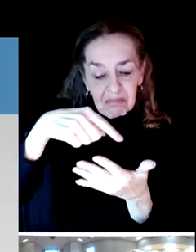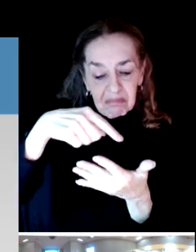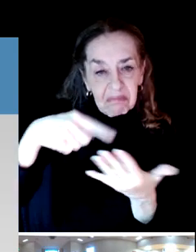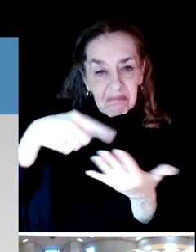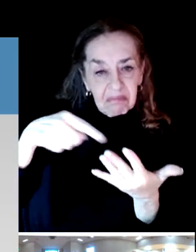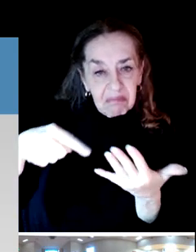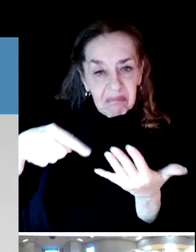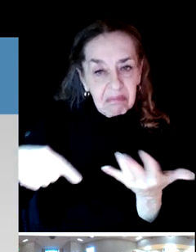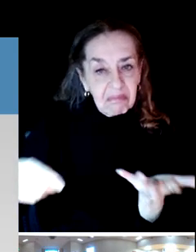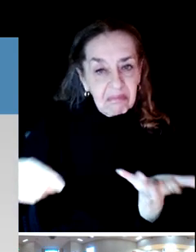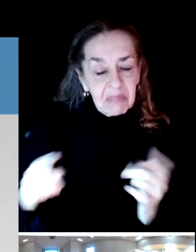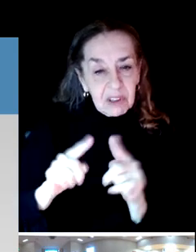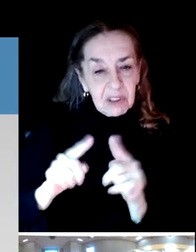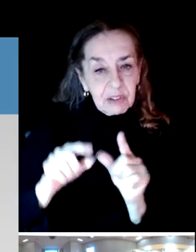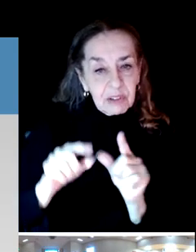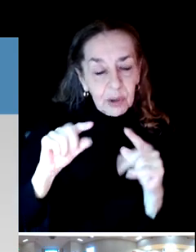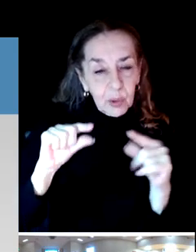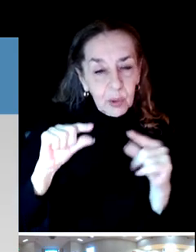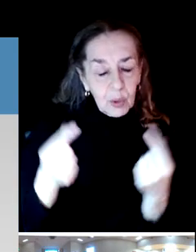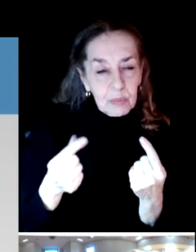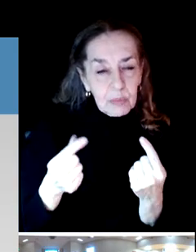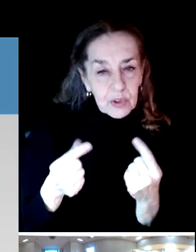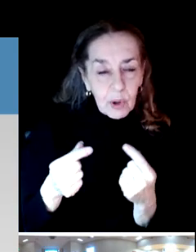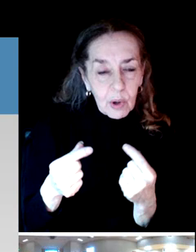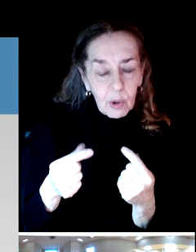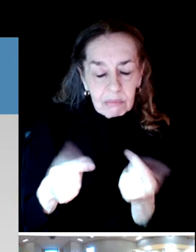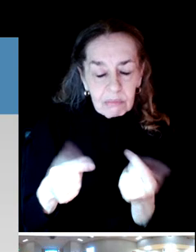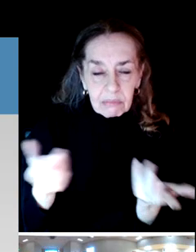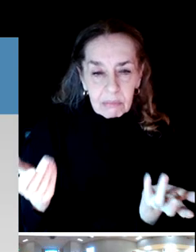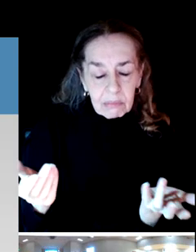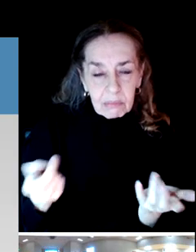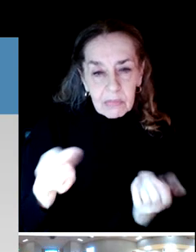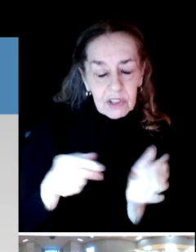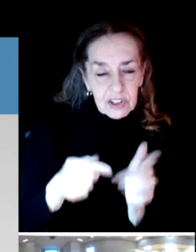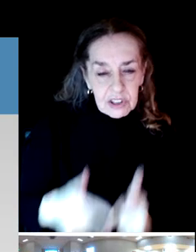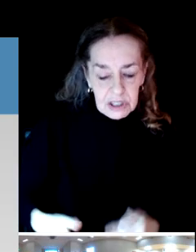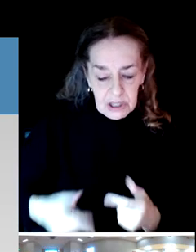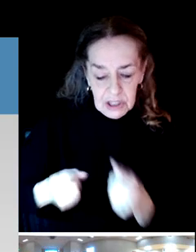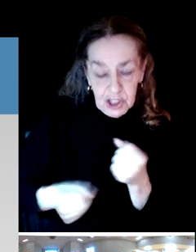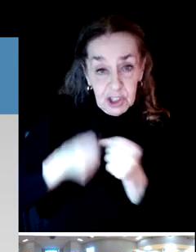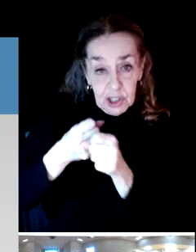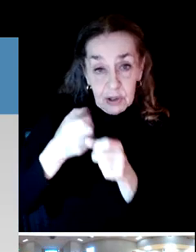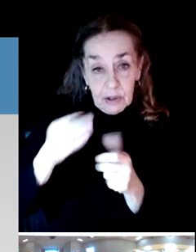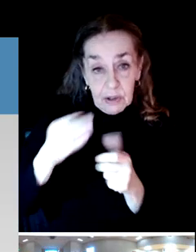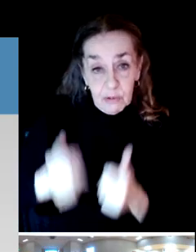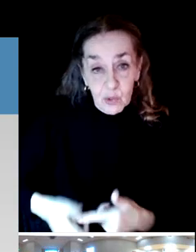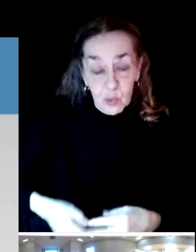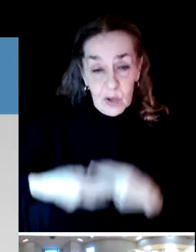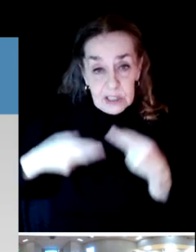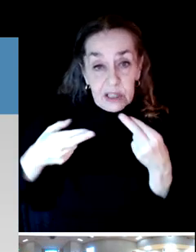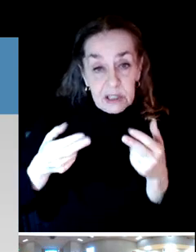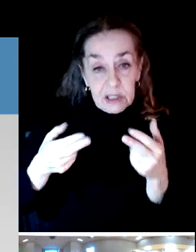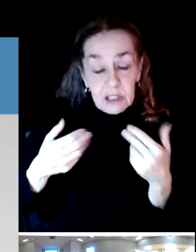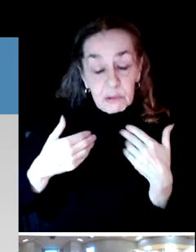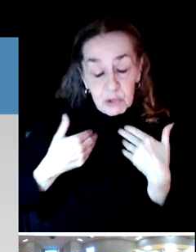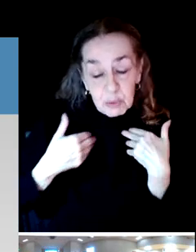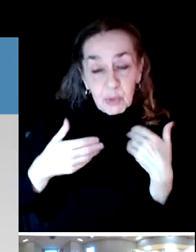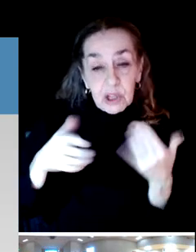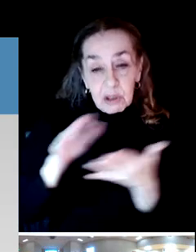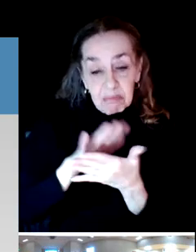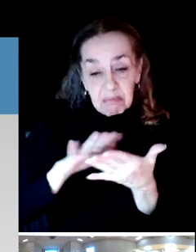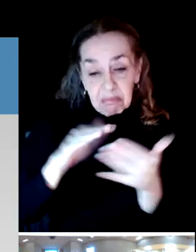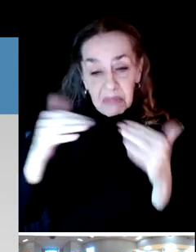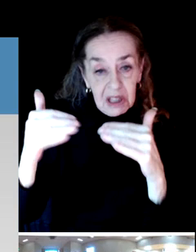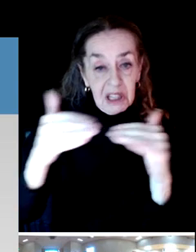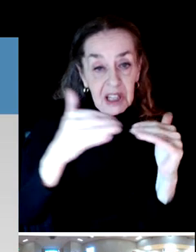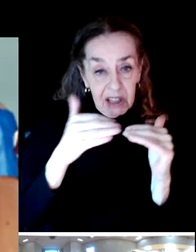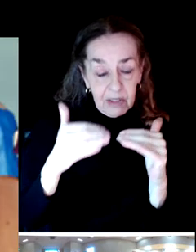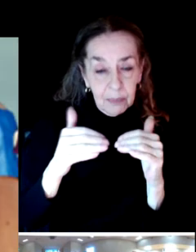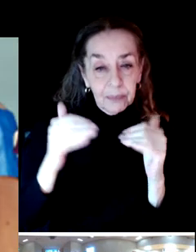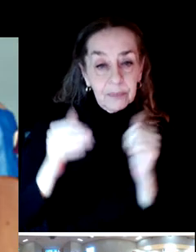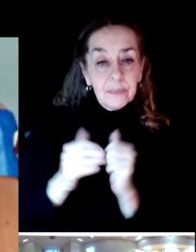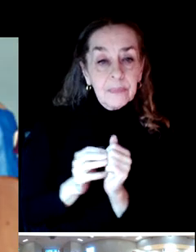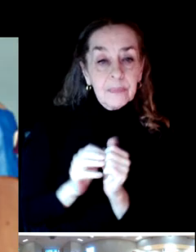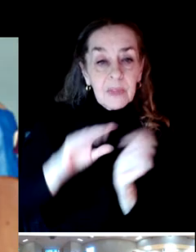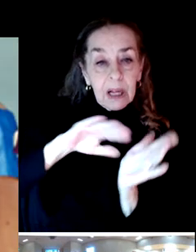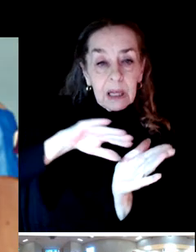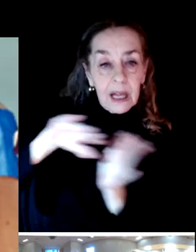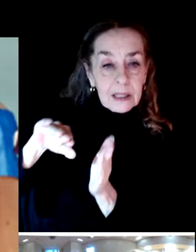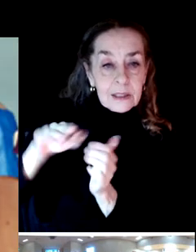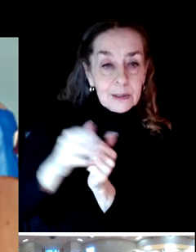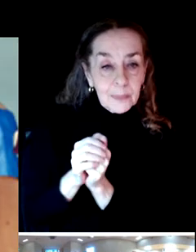see in terms of years of residency that we did have a pretty good mix.